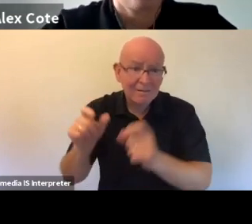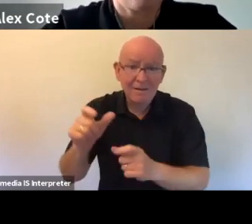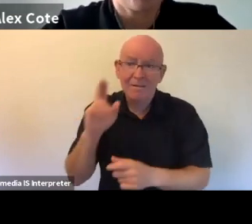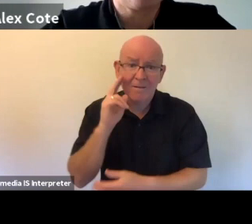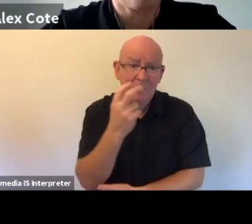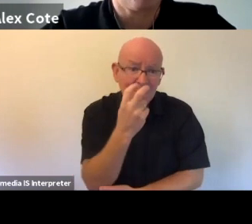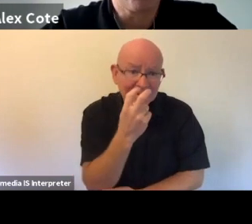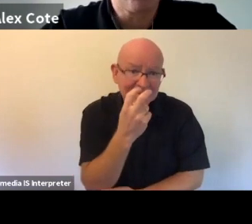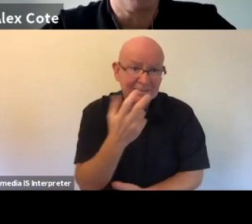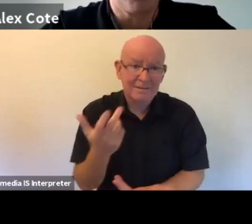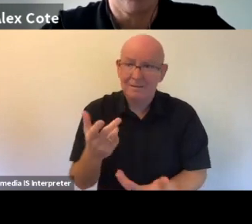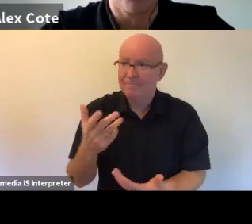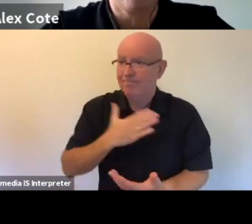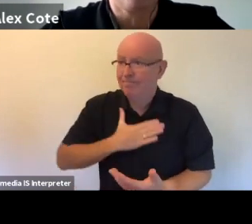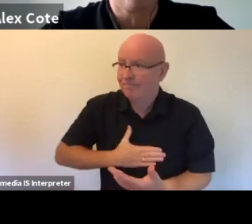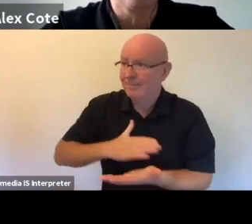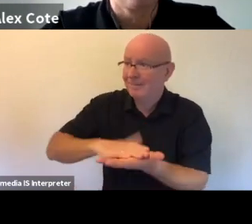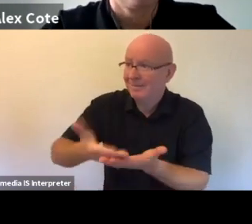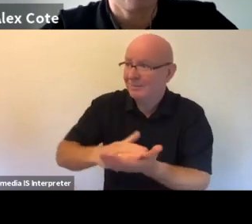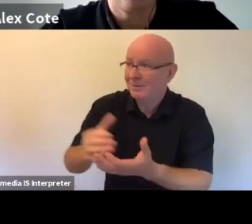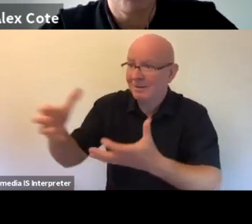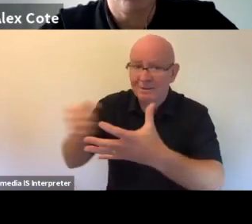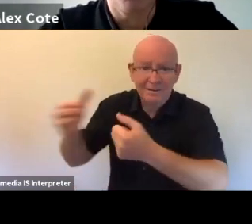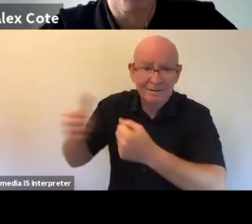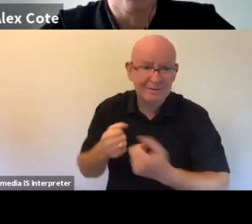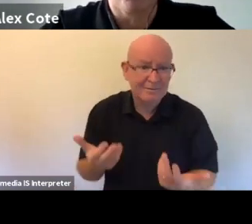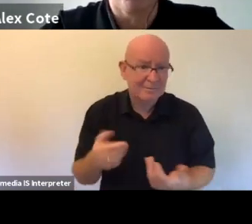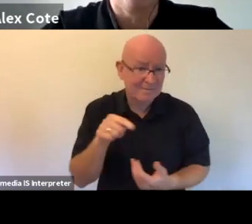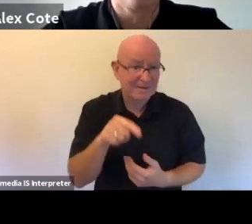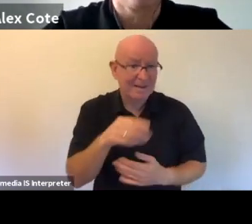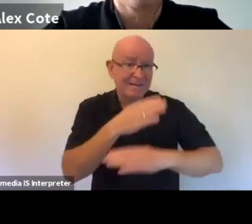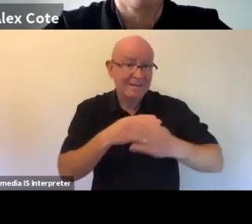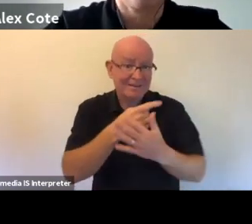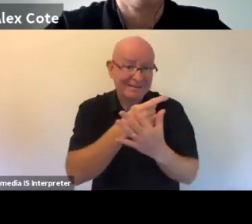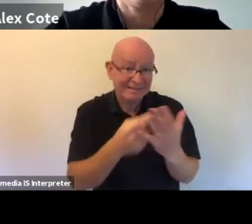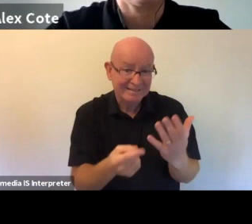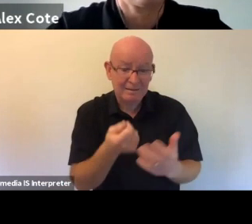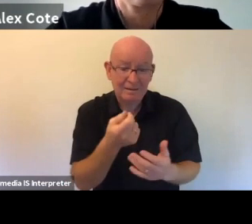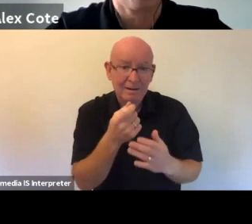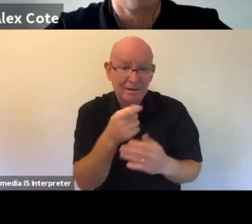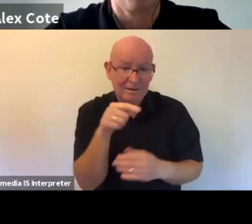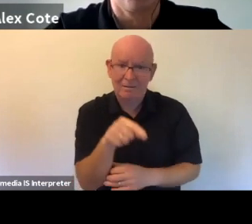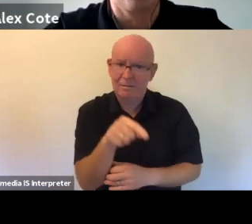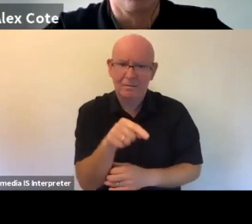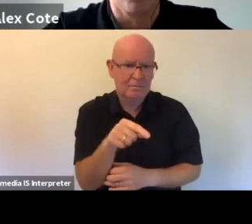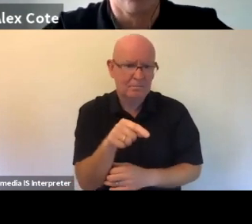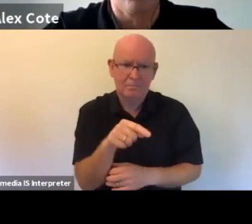Coverage of other disability-related costs, including support services such as personal assistance or sign language interpretation.